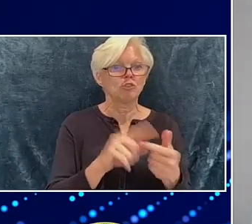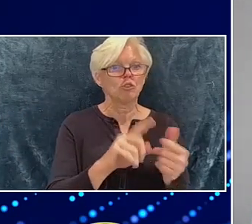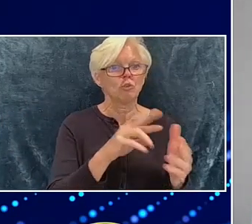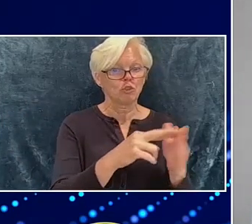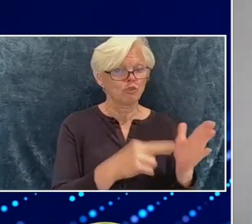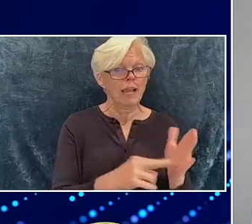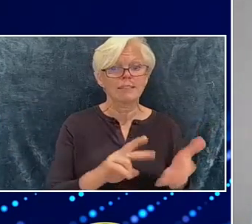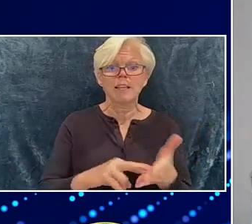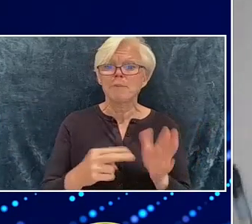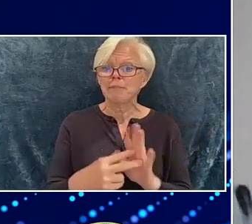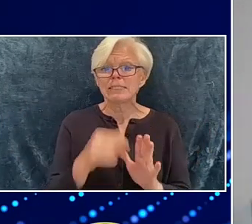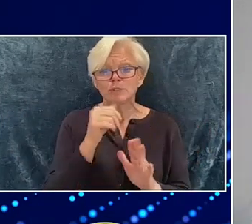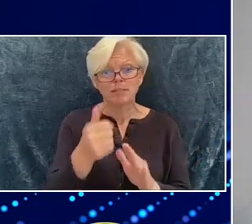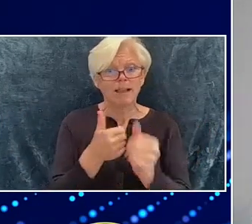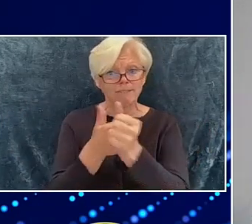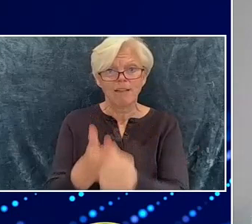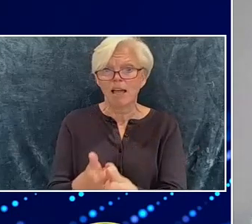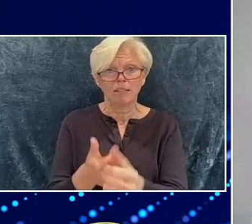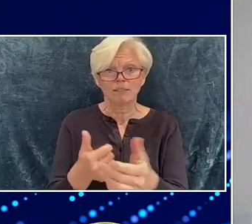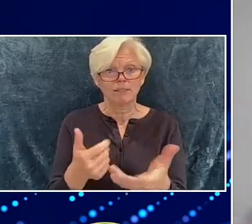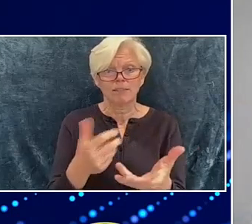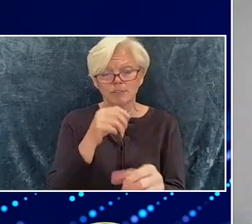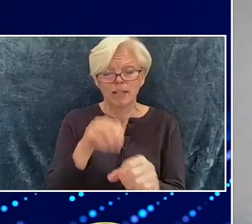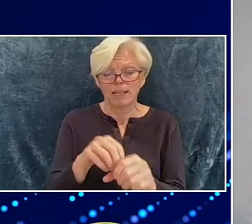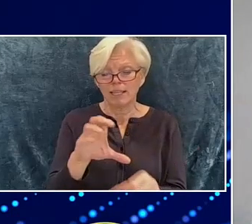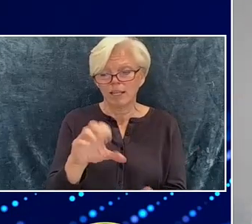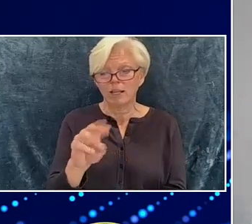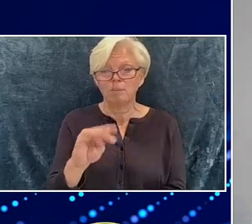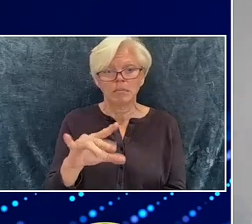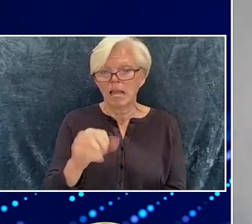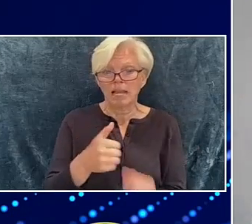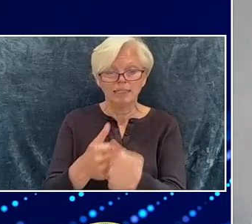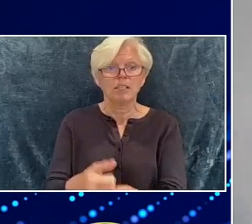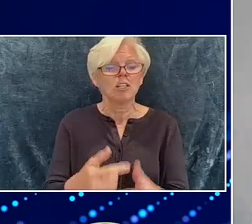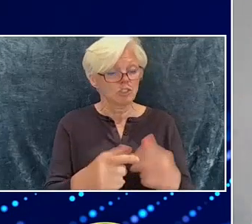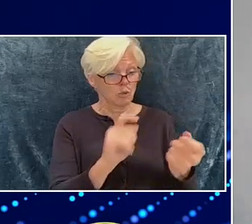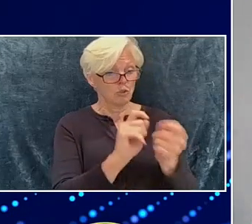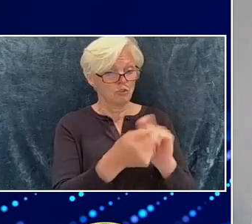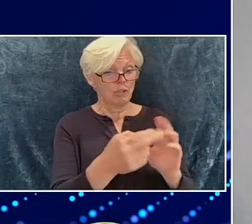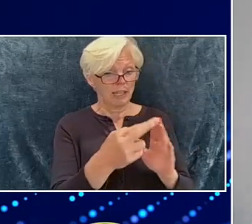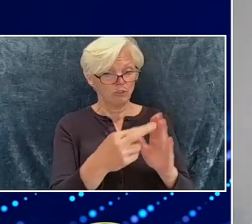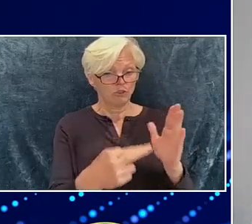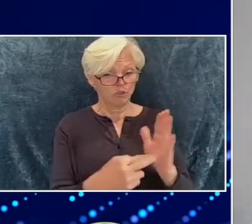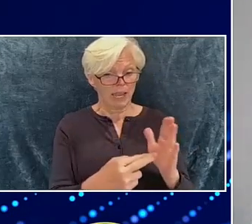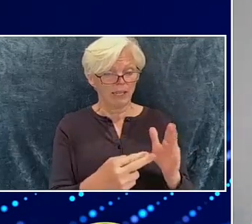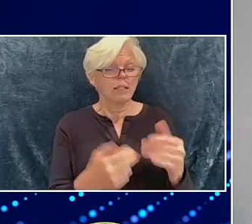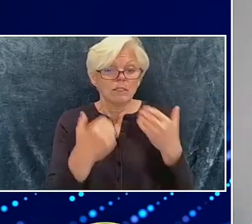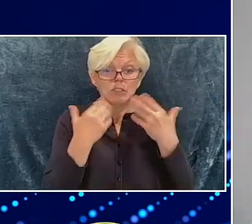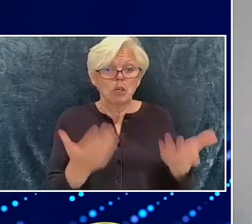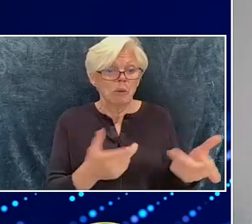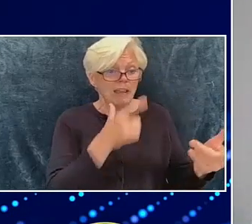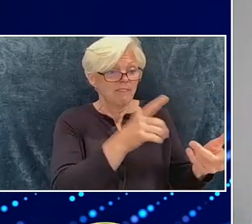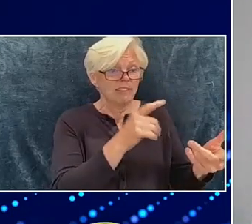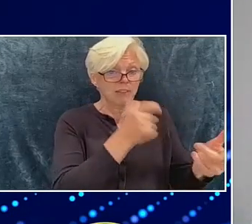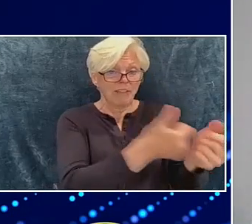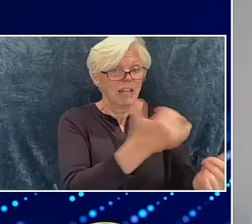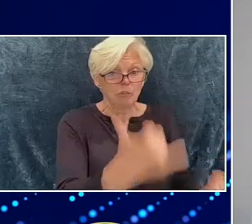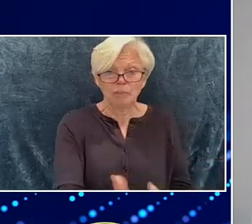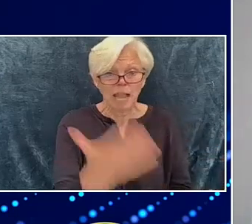question, but what makes you think if you change the regulation that they're going to follow it later if they're not following it now? There are lots and lots of students who